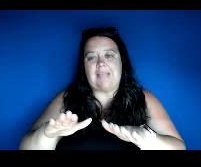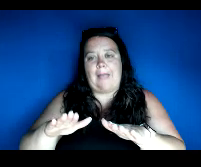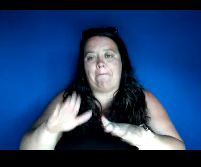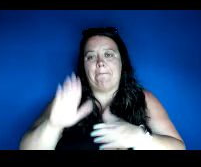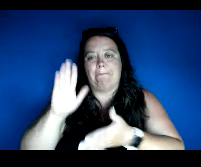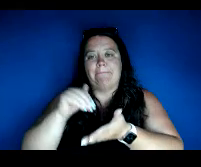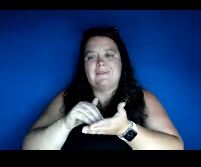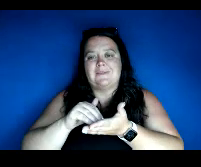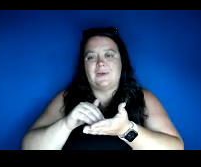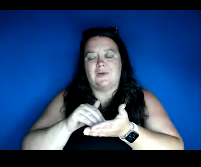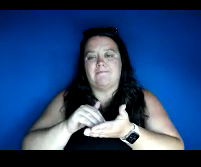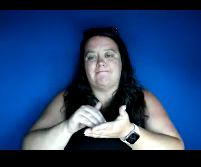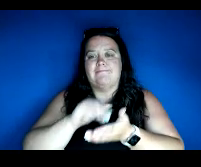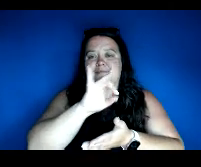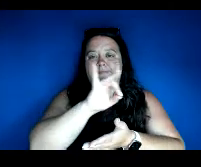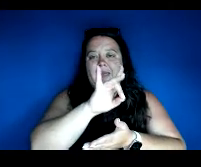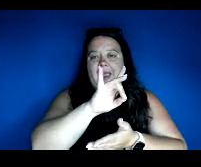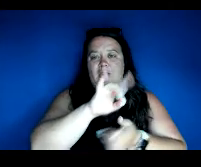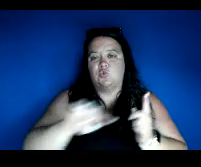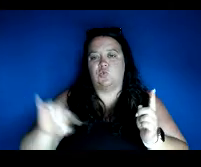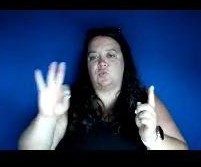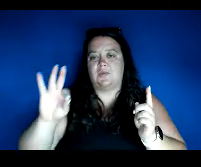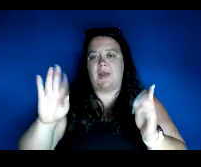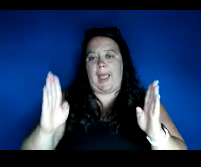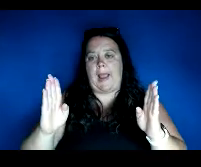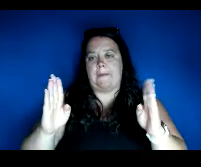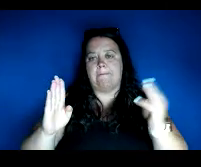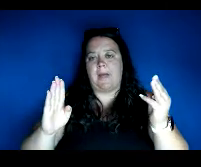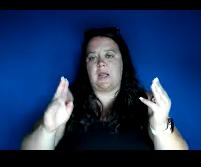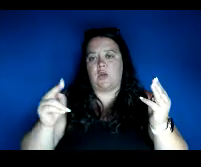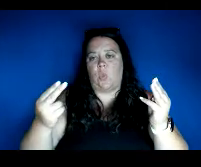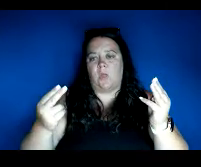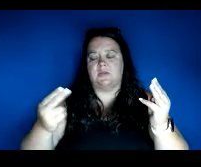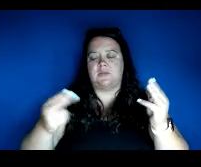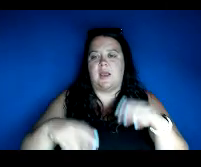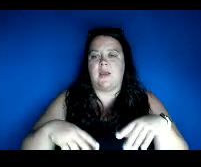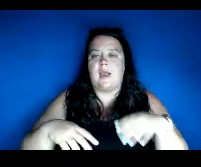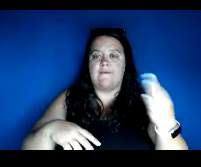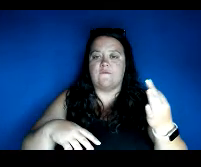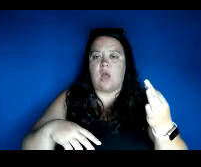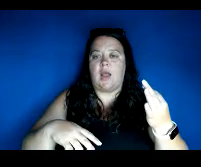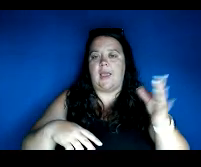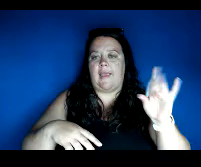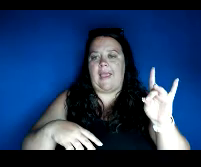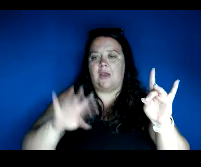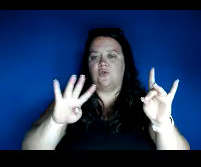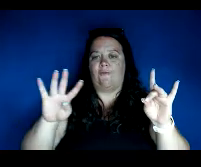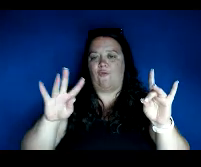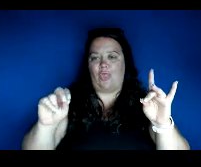basically, 8 to 9:00 PM, Monday through Thursday, and then kind of standard 8 to 4:30 hours on Friday. And usually, that allows the student